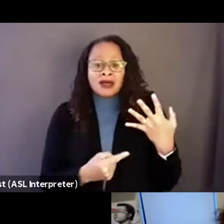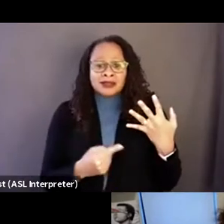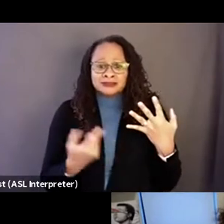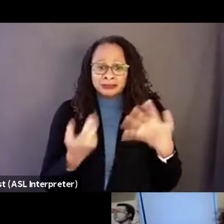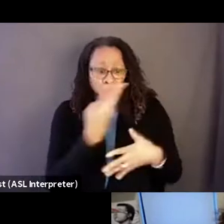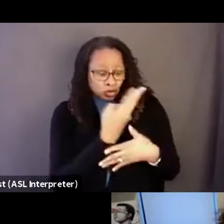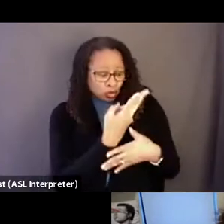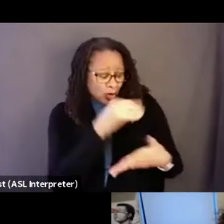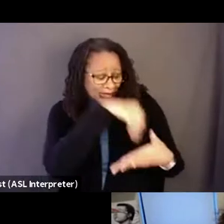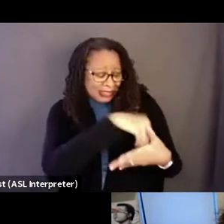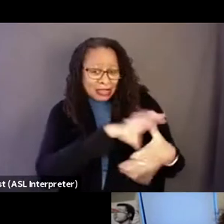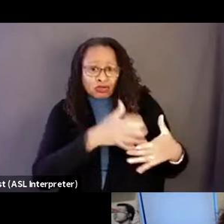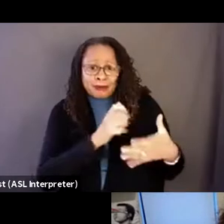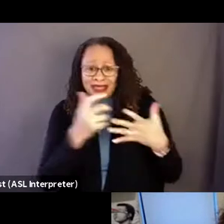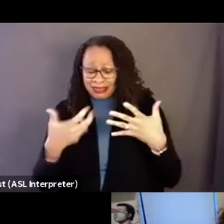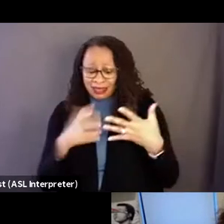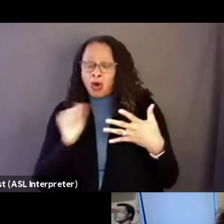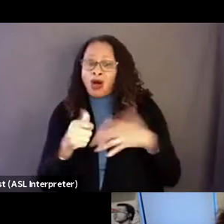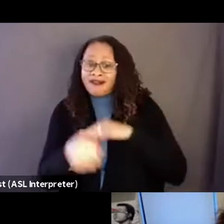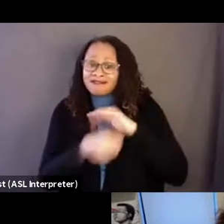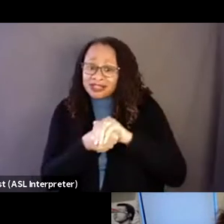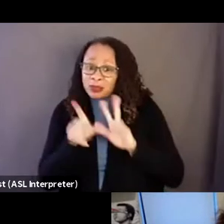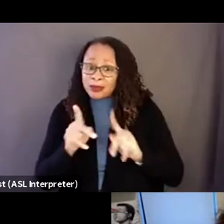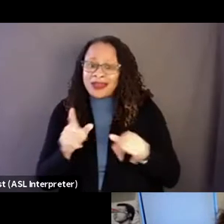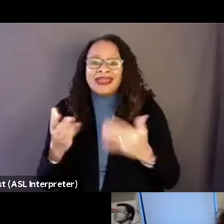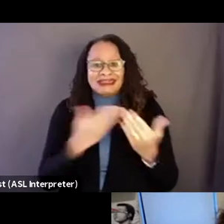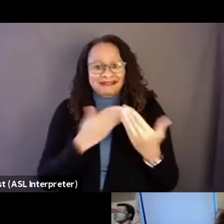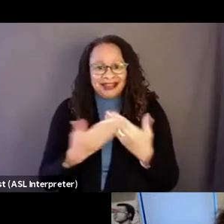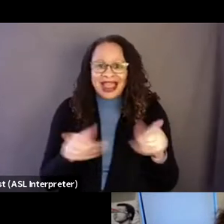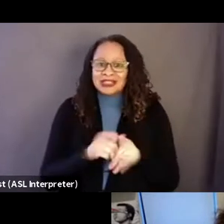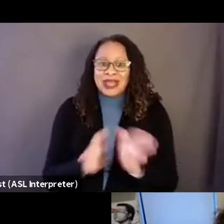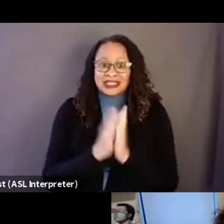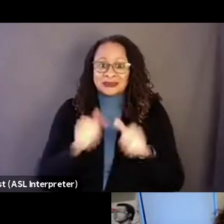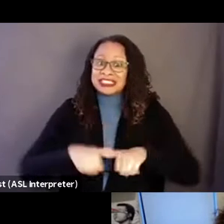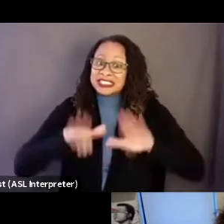who continue to be invisible, even as we ask them to sacrifice themselves